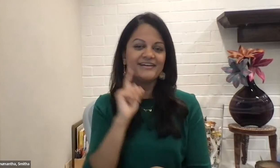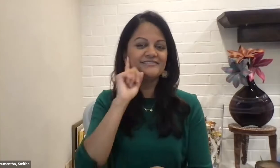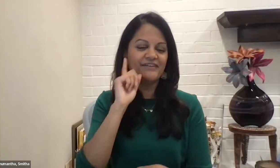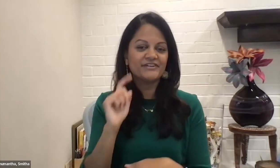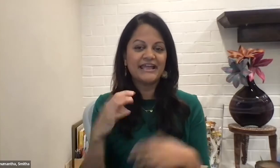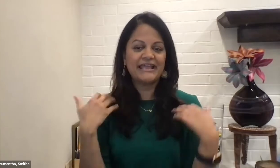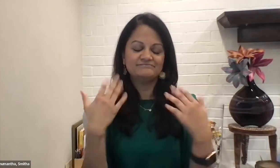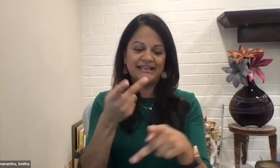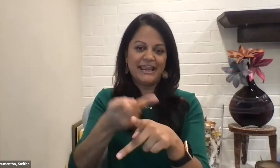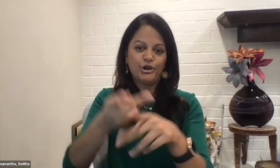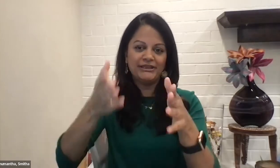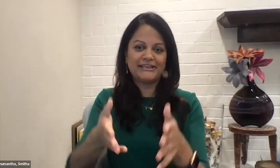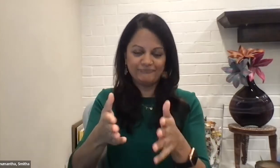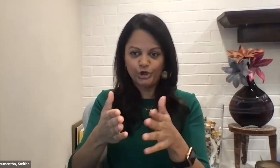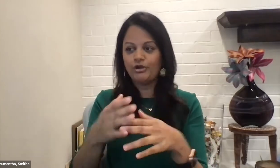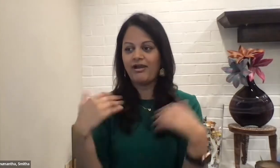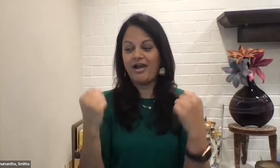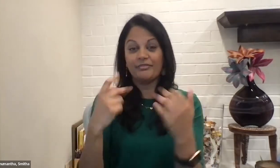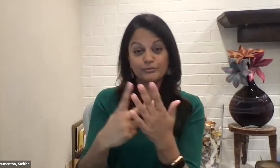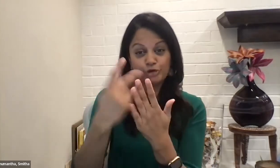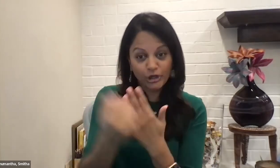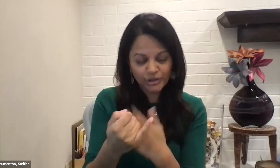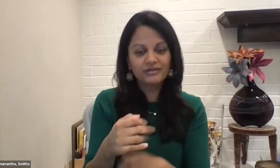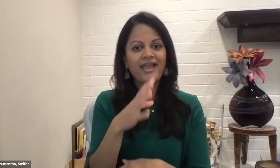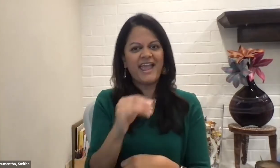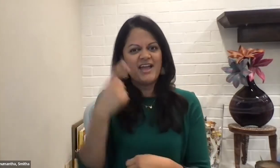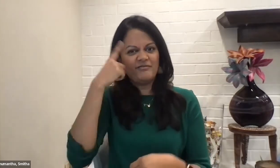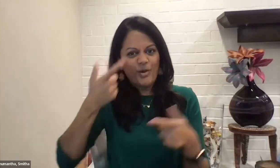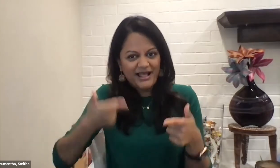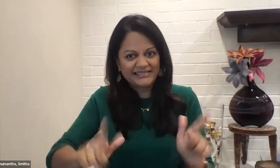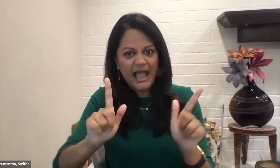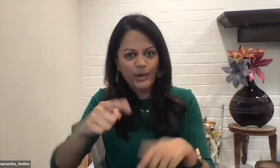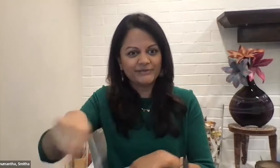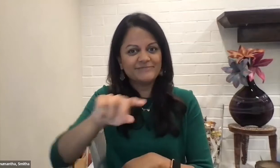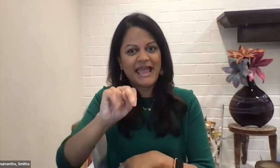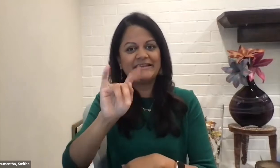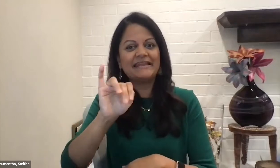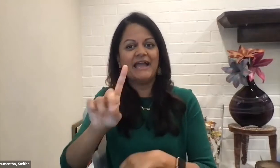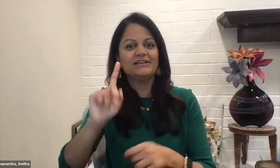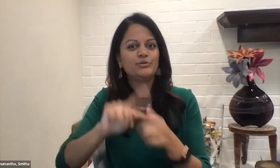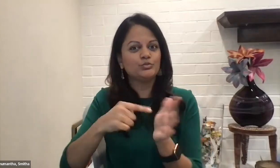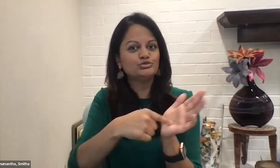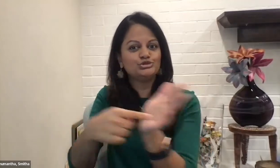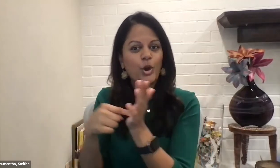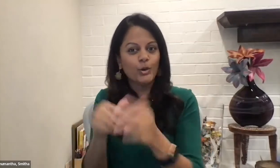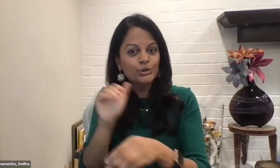I want to thank her for funding-- or for getting the external funding and support for the Deaf Caregiver Health project,